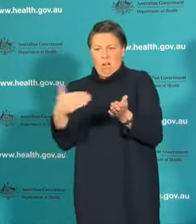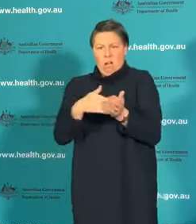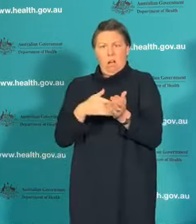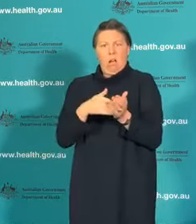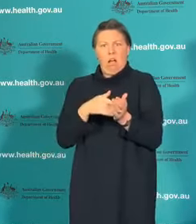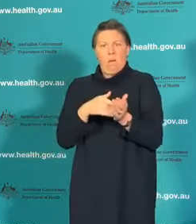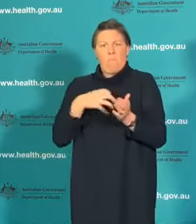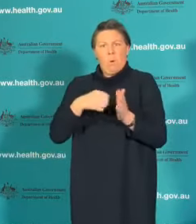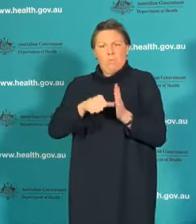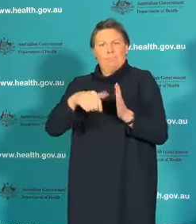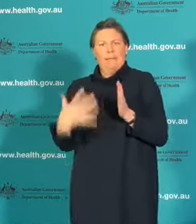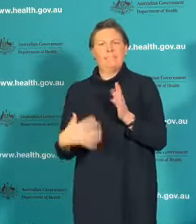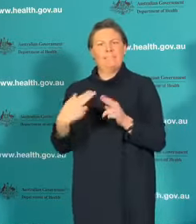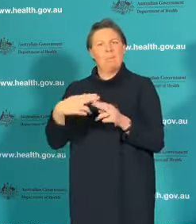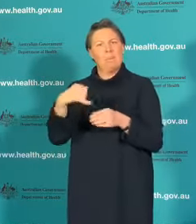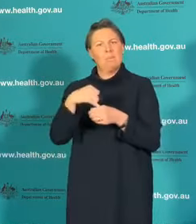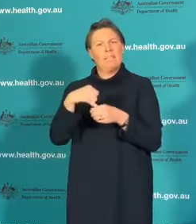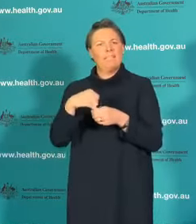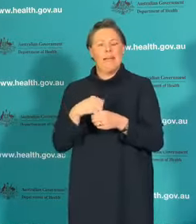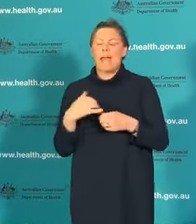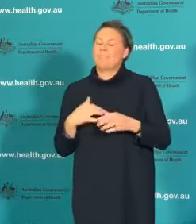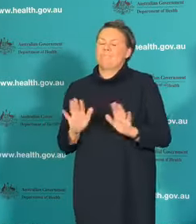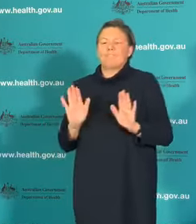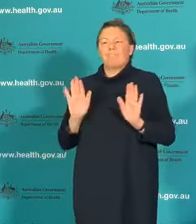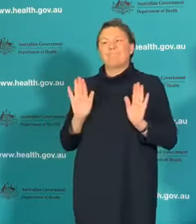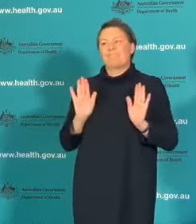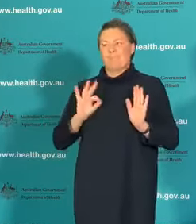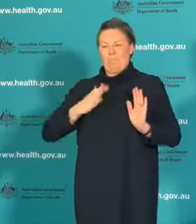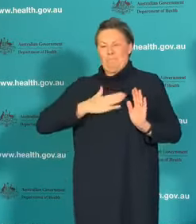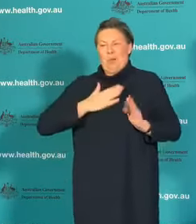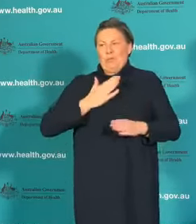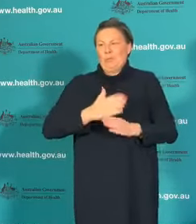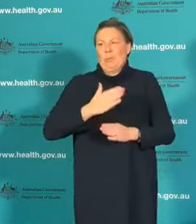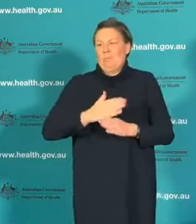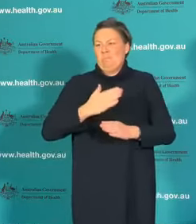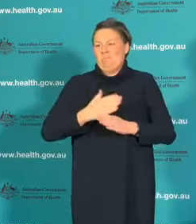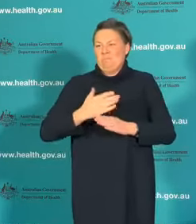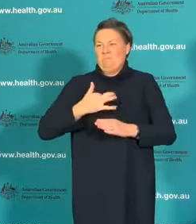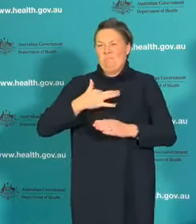Sorry that the questions outside the terms of reference of the of the